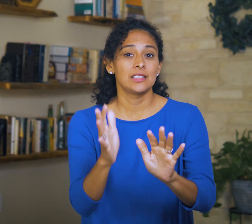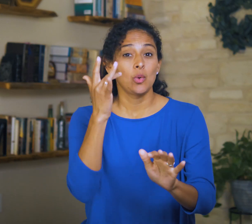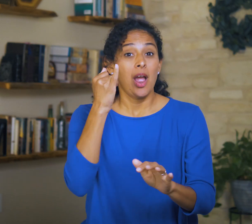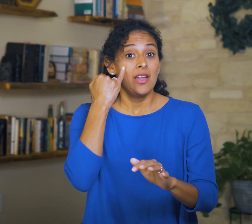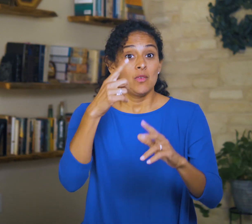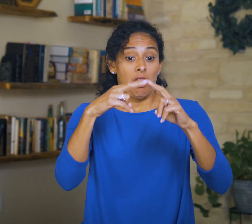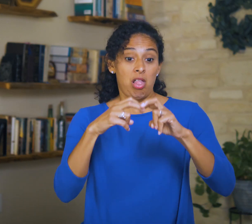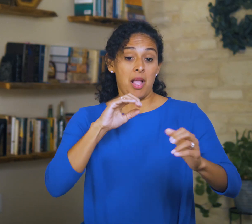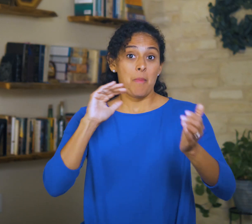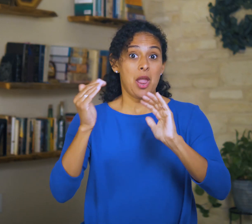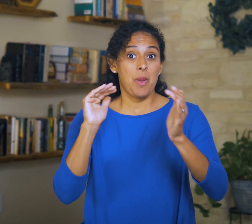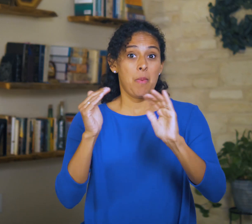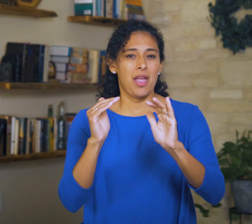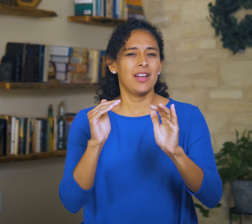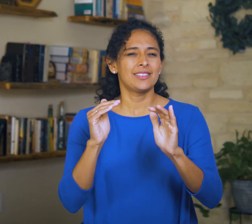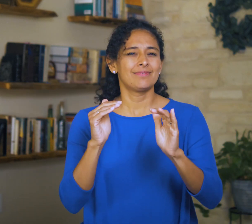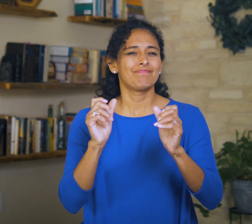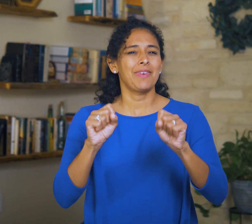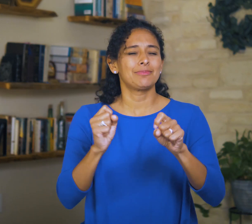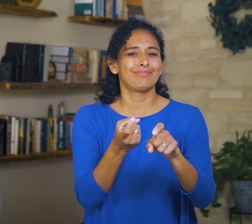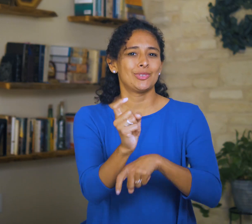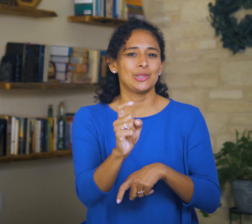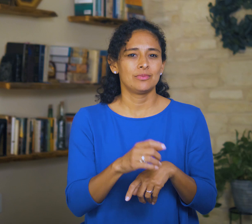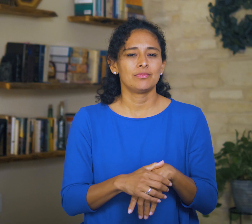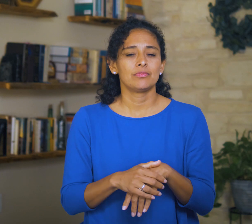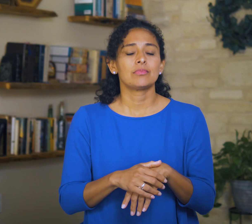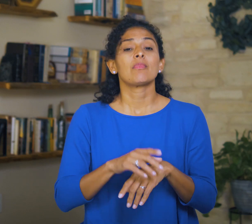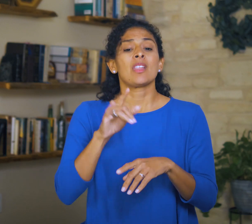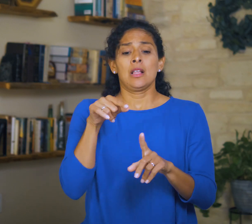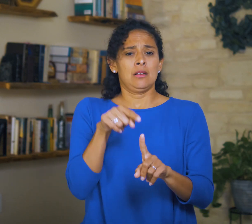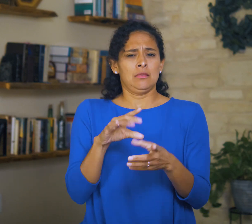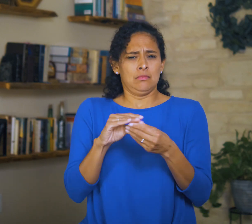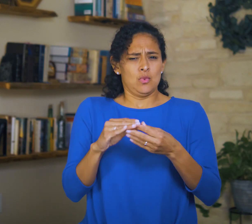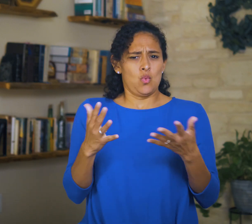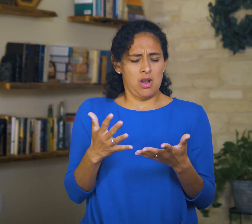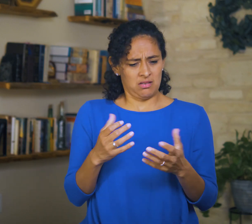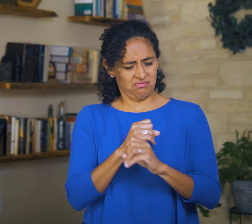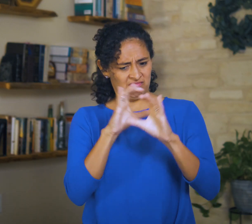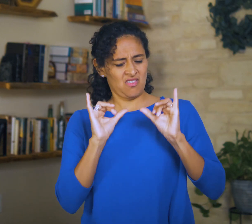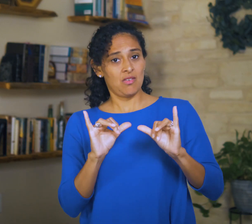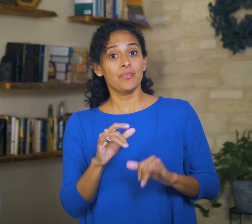because every comparison breaks down at some level. Here’s what we see: